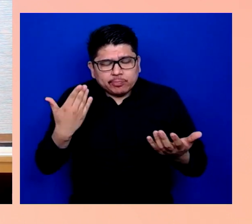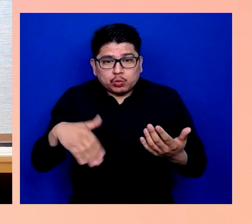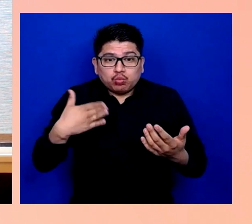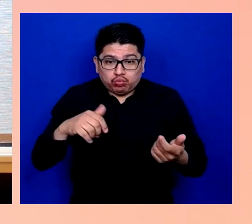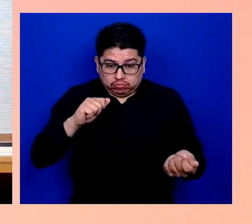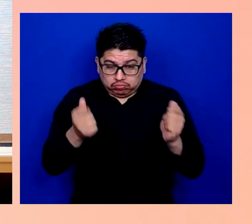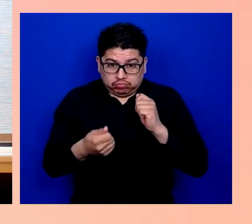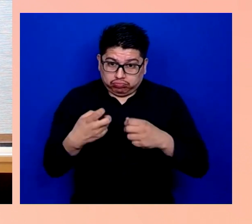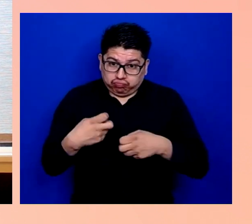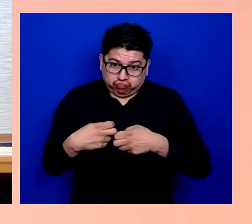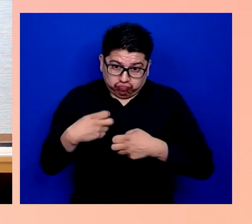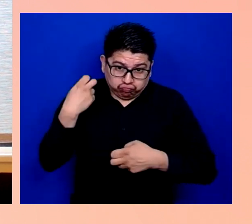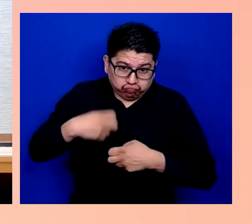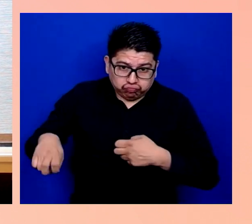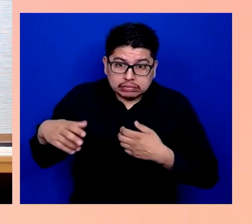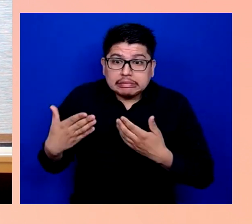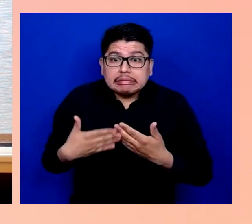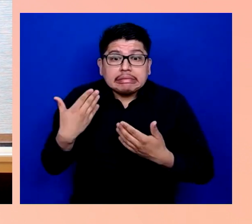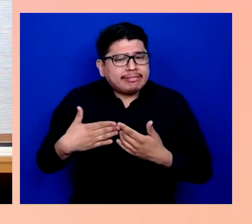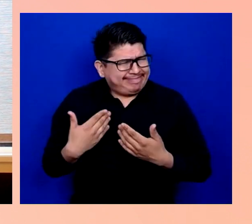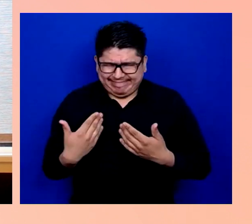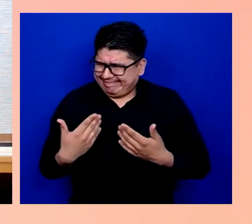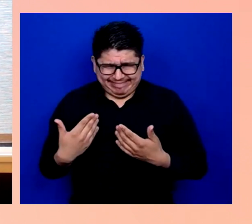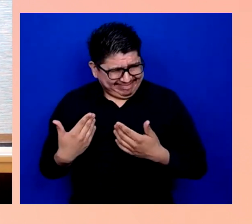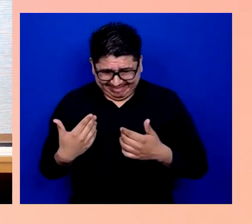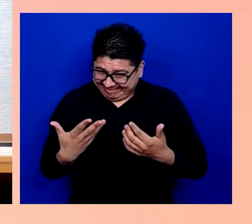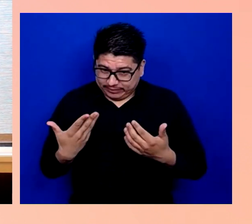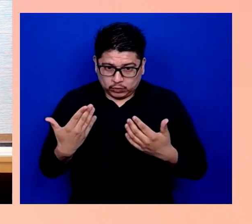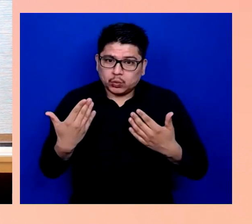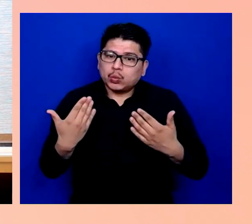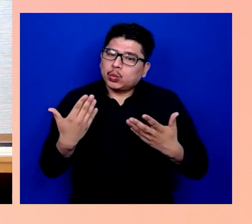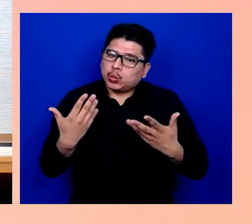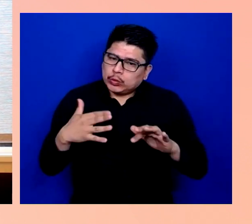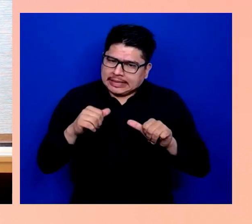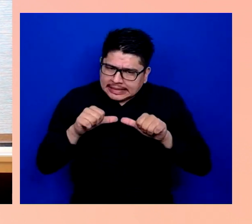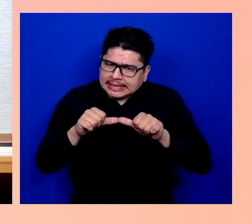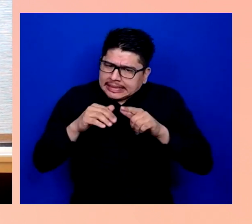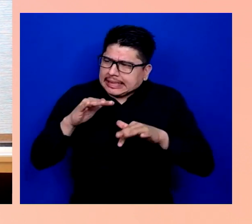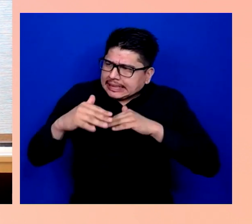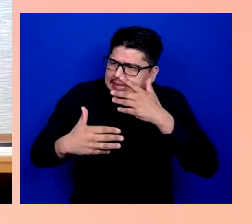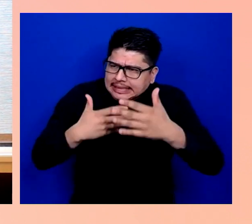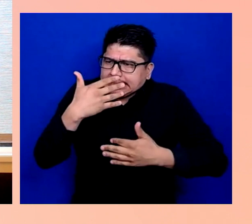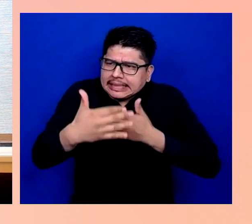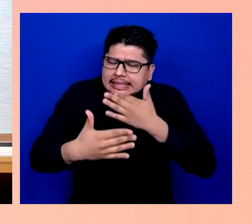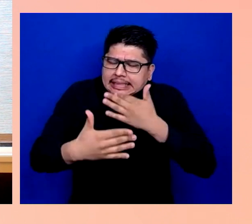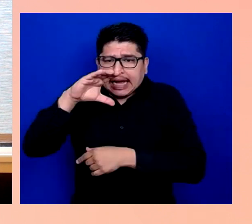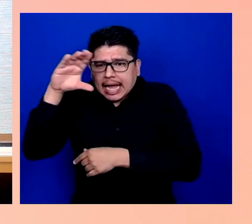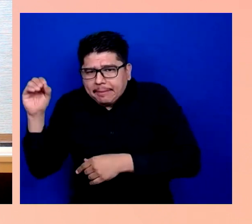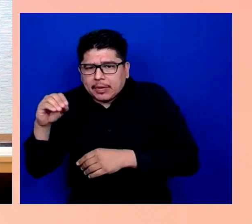organization or whatever it is in a different direction. But it takes, I think a couple of things.